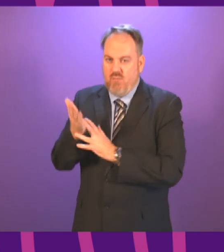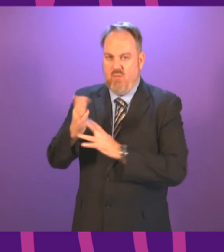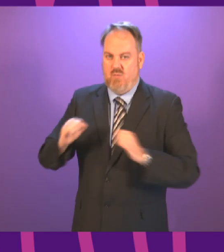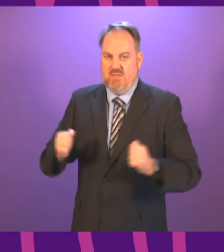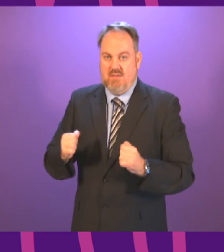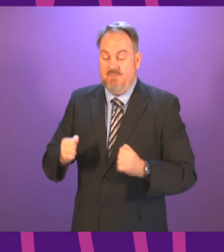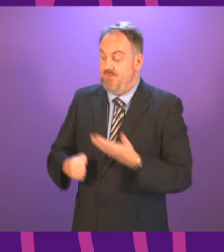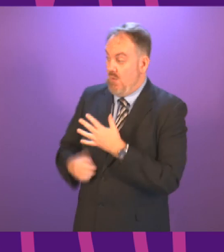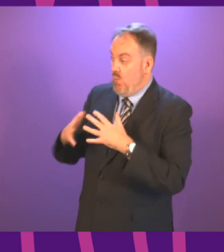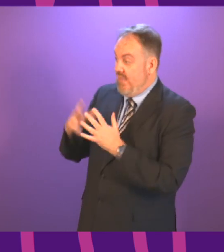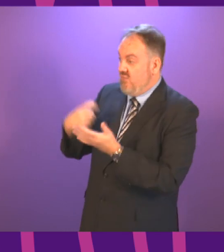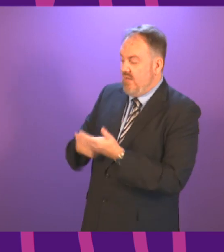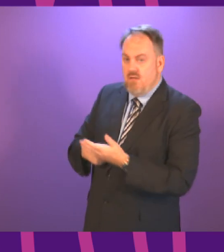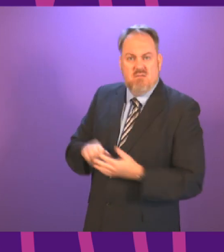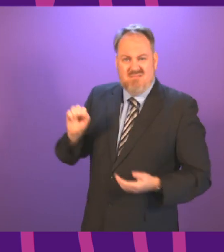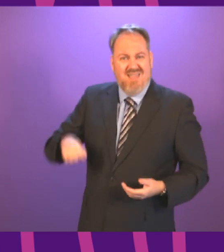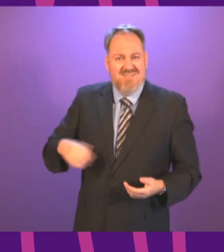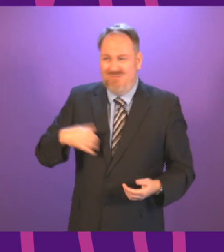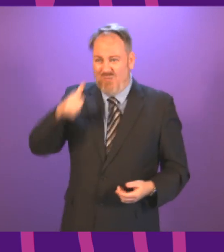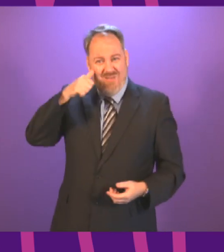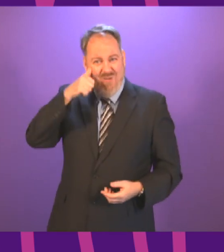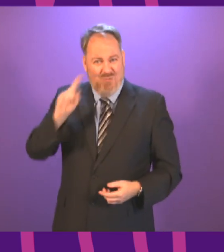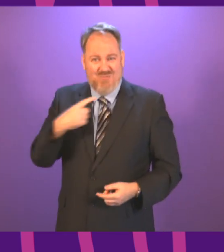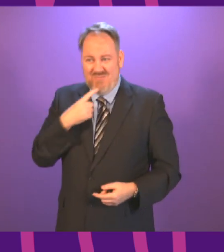Willie Rennie: We all think about that. We all think about